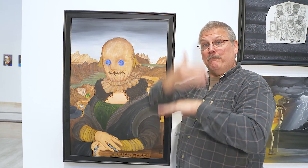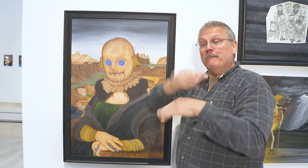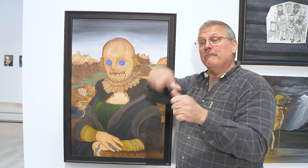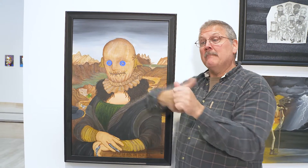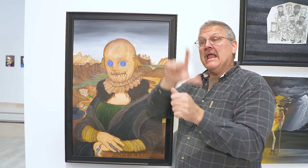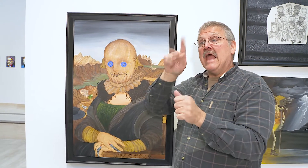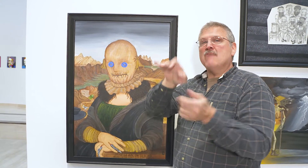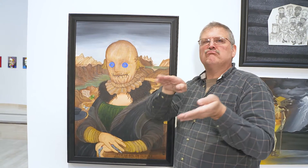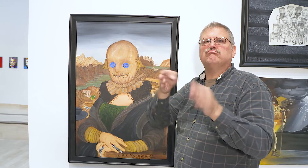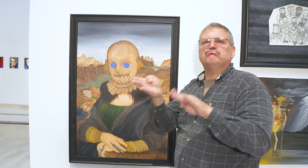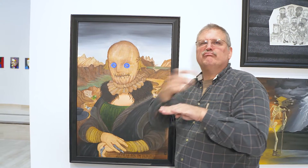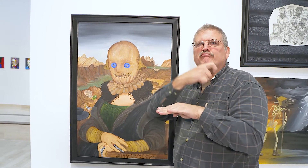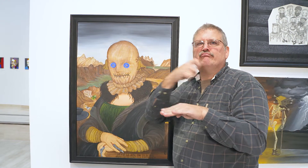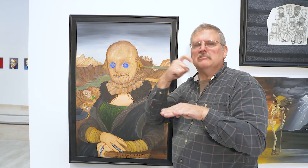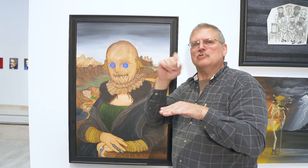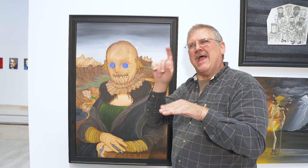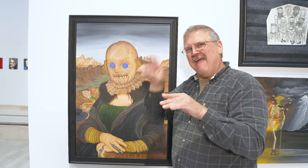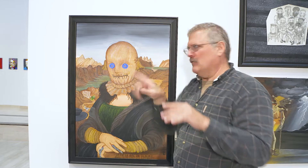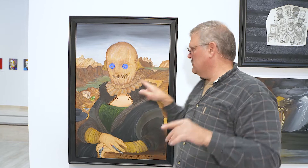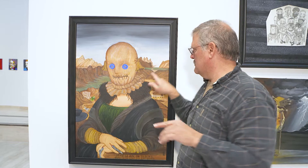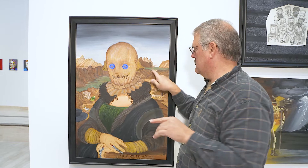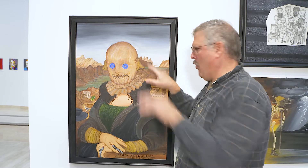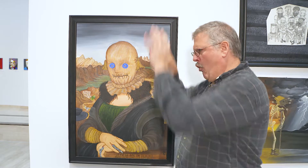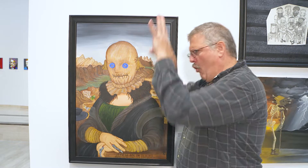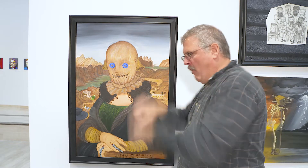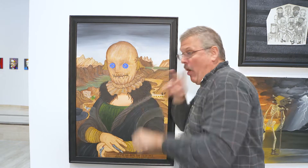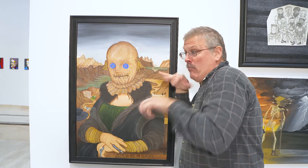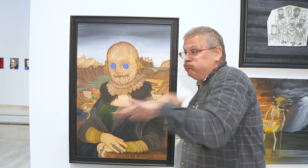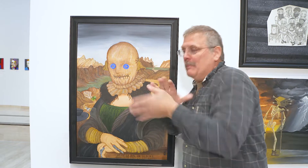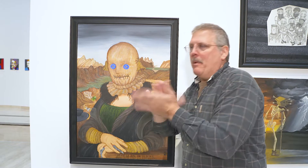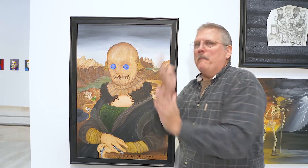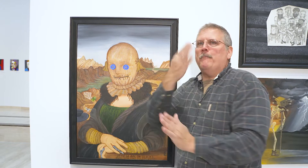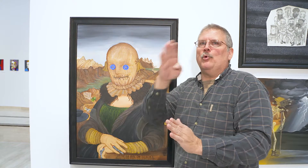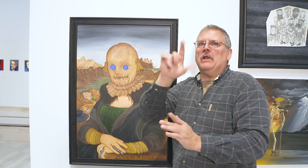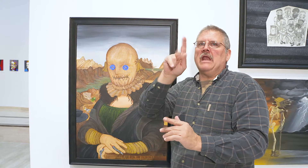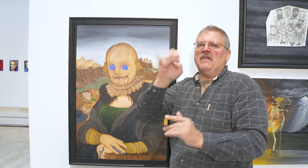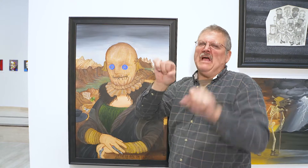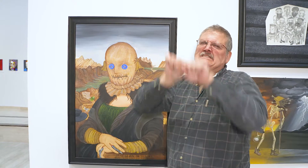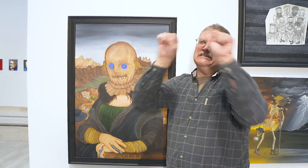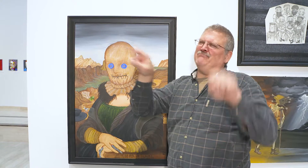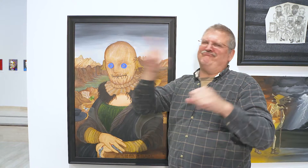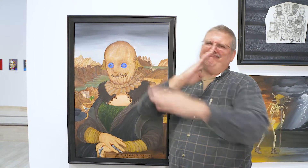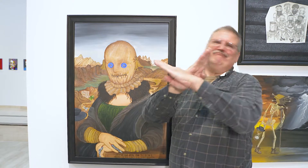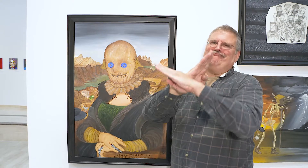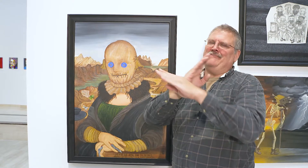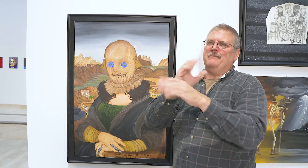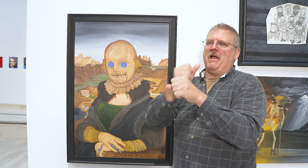The building is a dam causing the lake behind it to die and become dry. We must tear down that system and it will be a blue lake again.